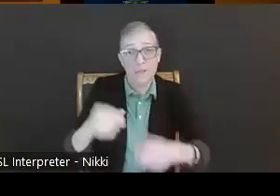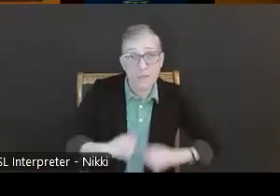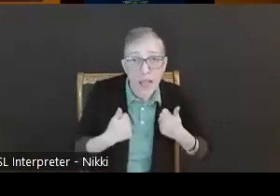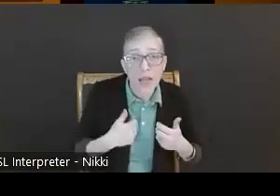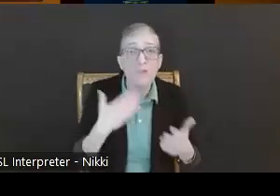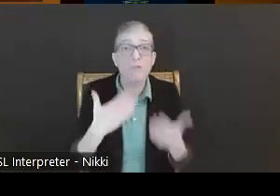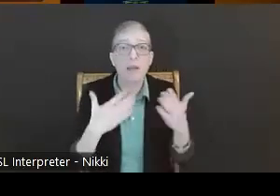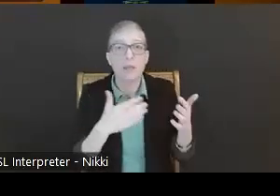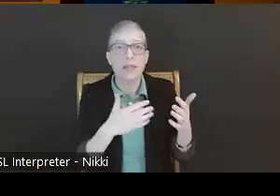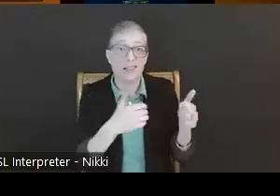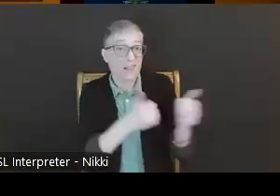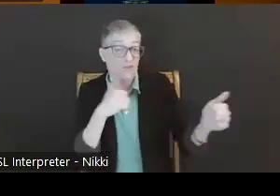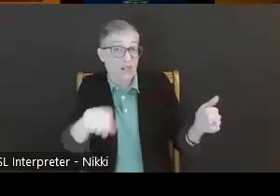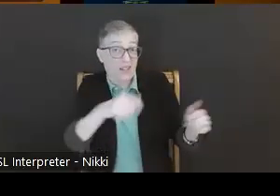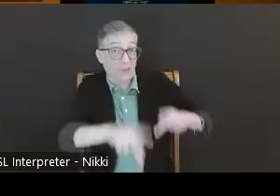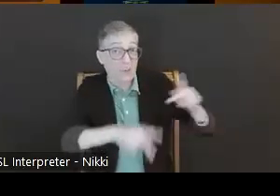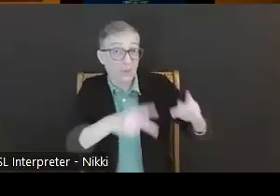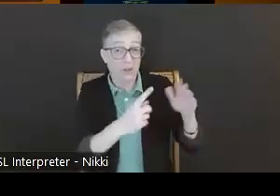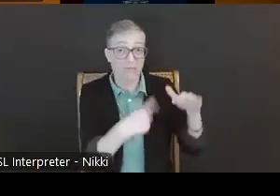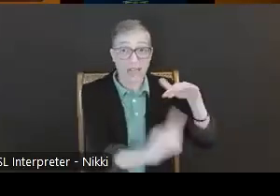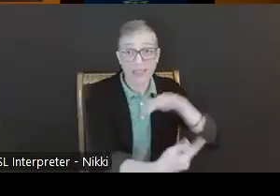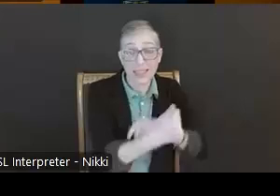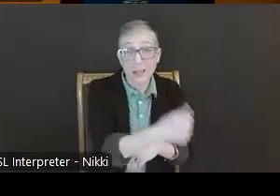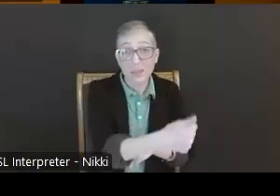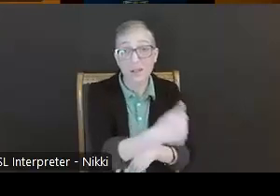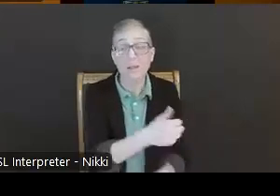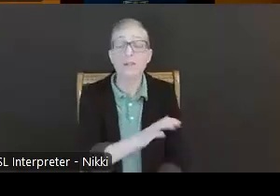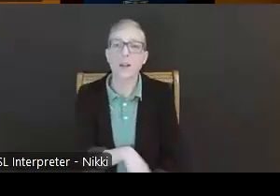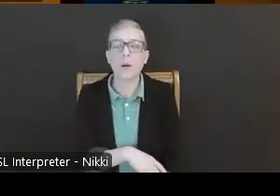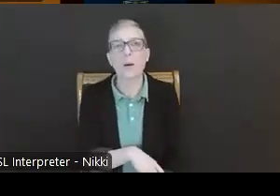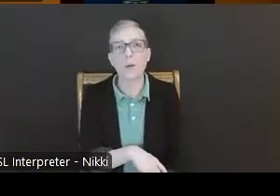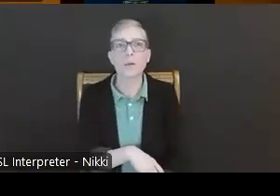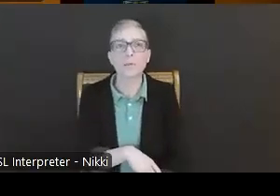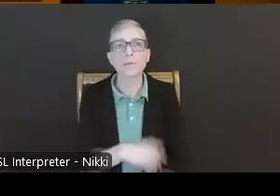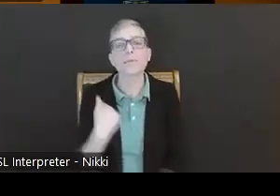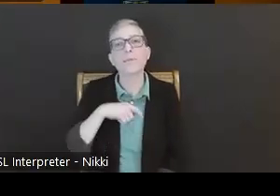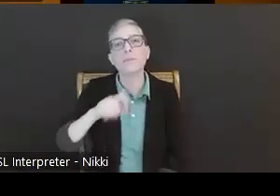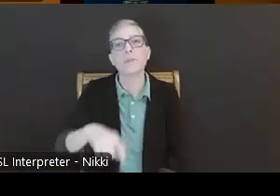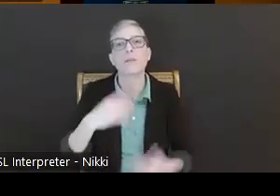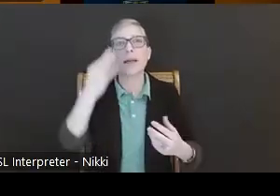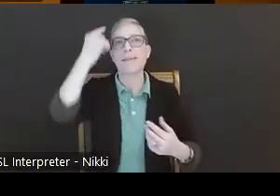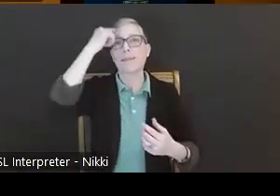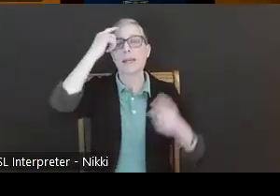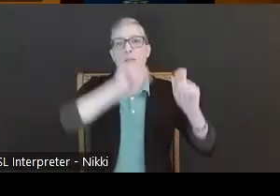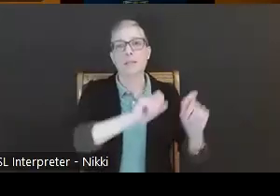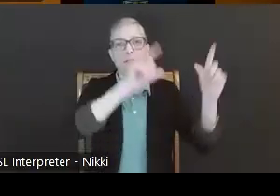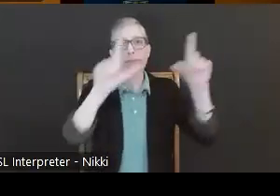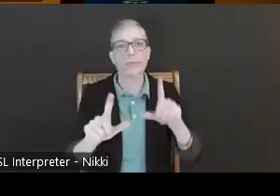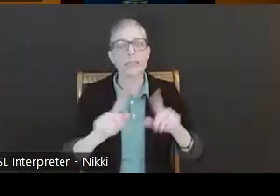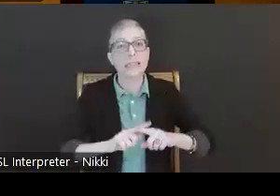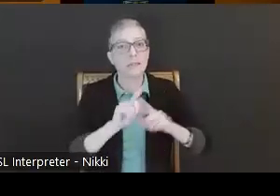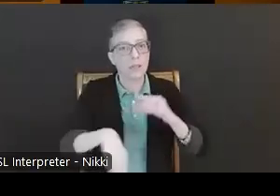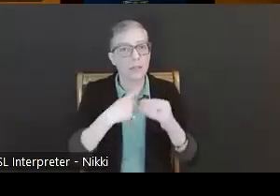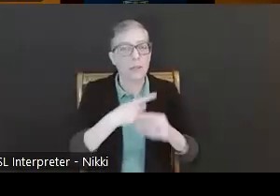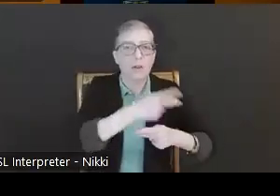around them um so so being able to kind of rethink caregiver distress uh is really important um and